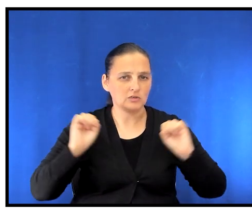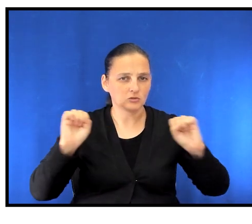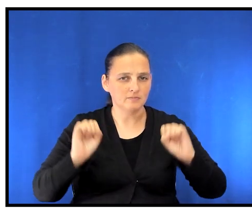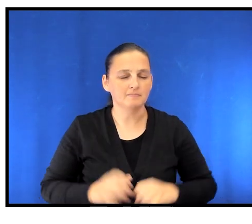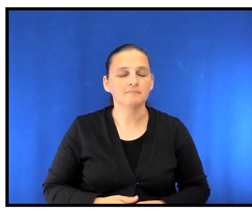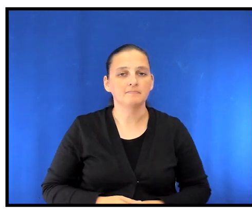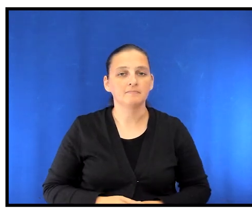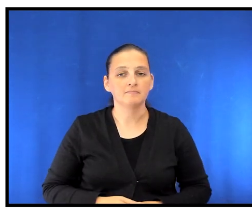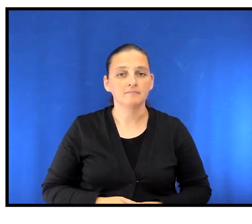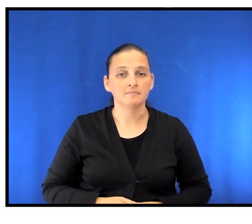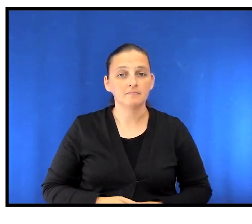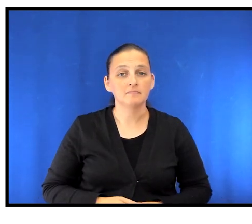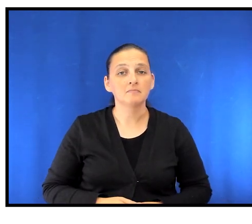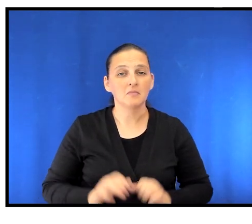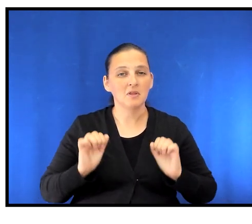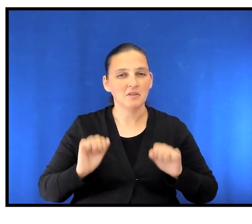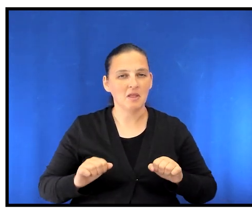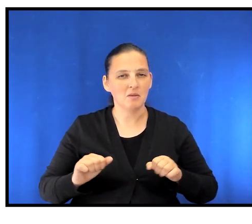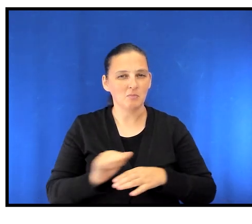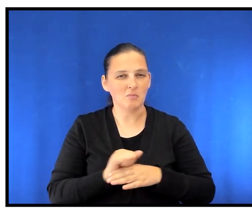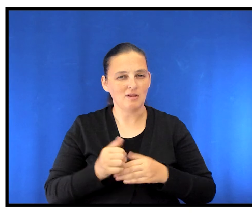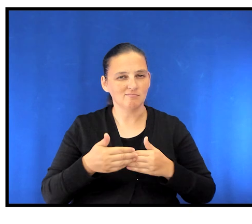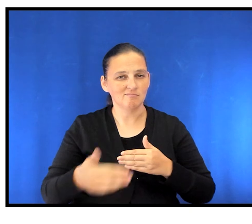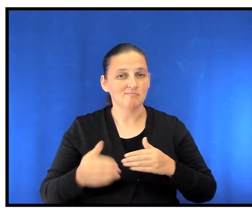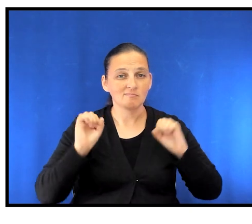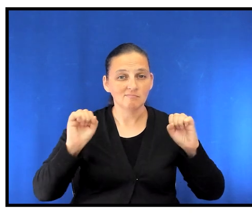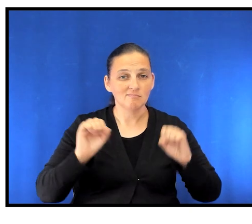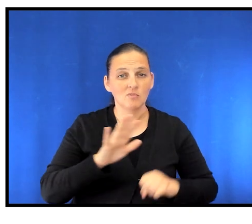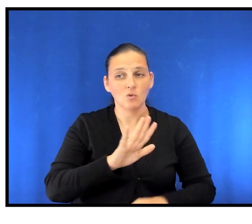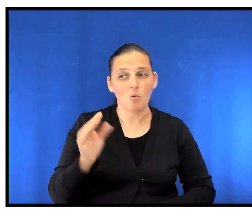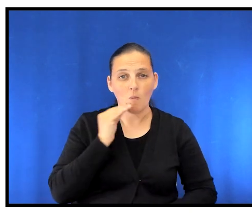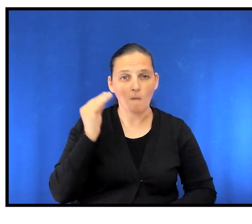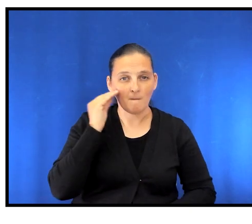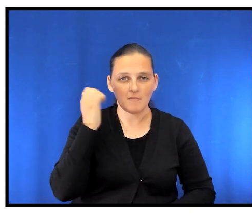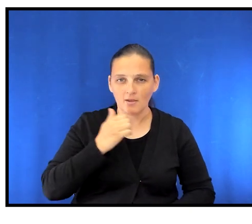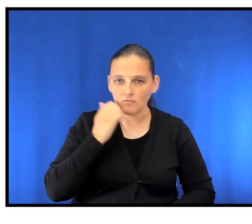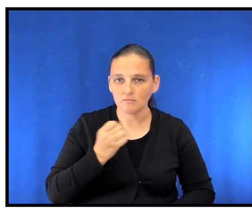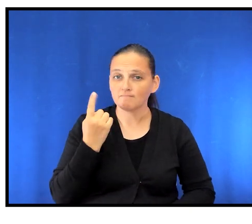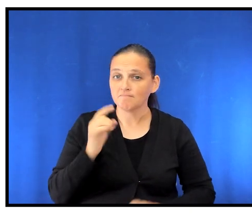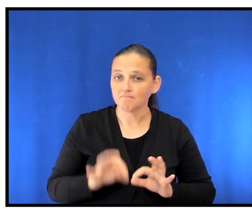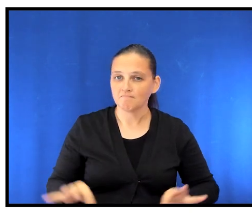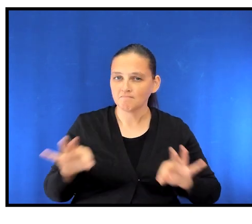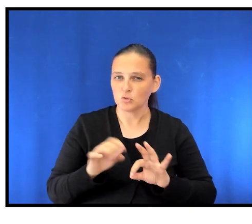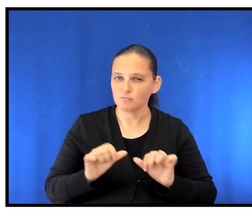You can also practice the following exercises at home daily. Repeat each exercise ten times.